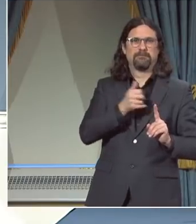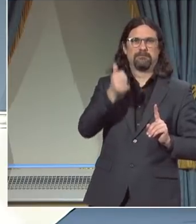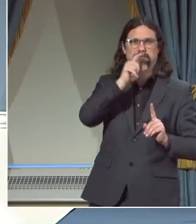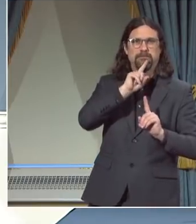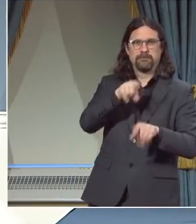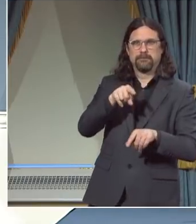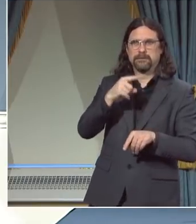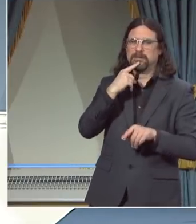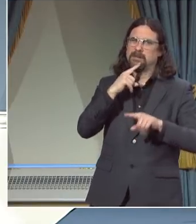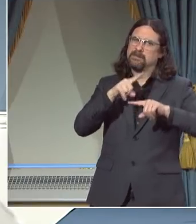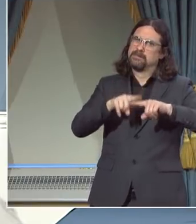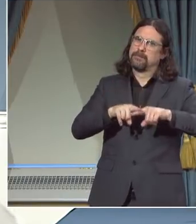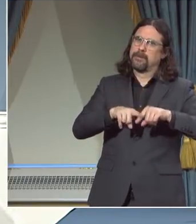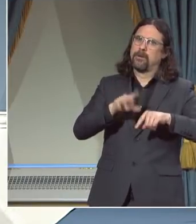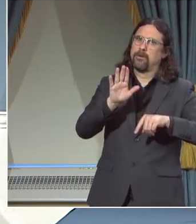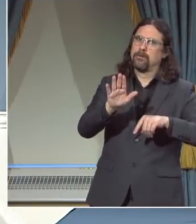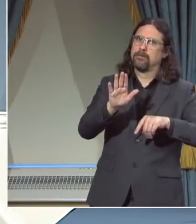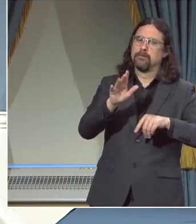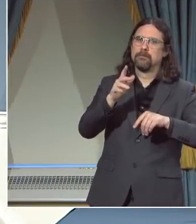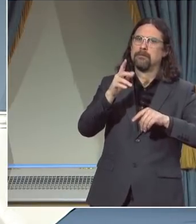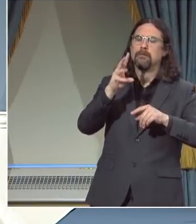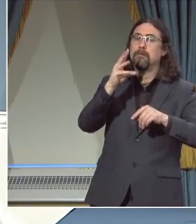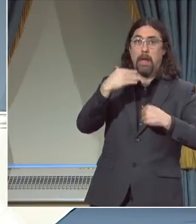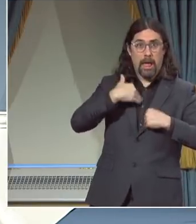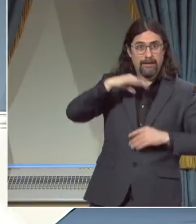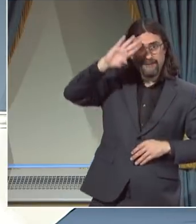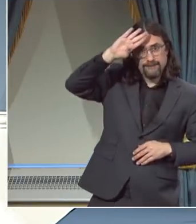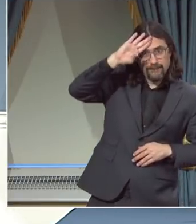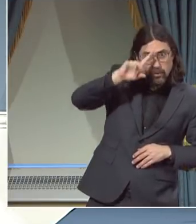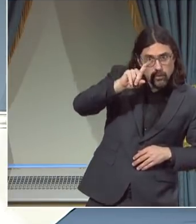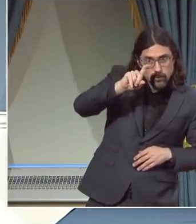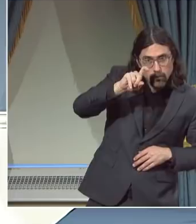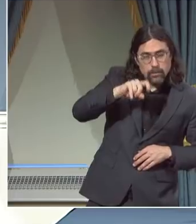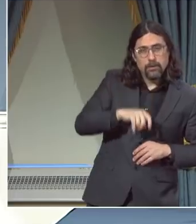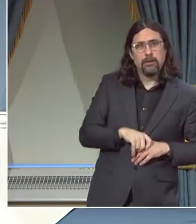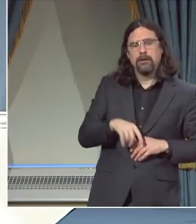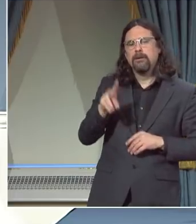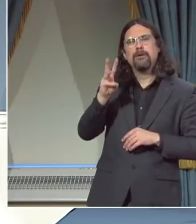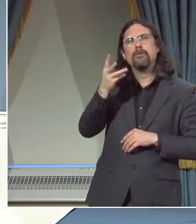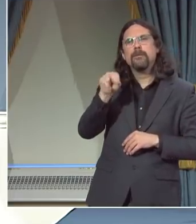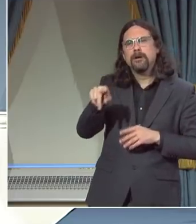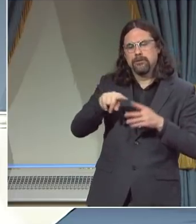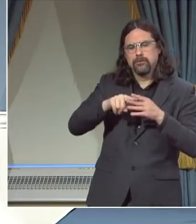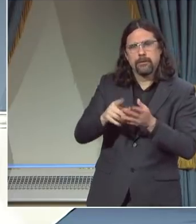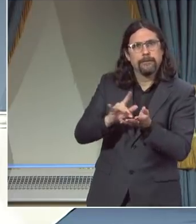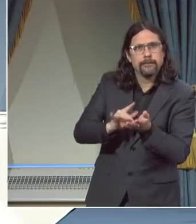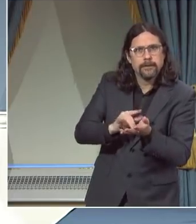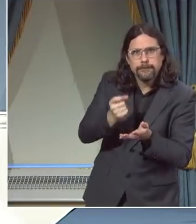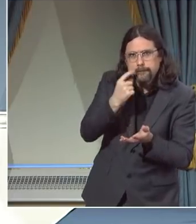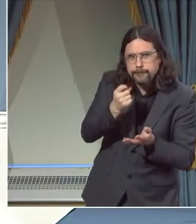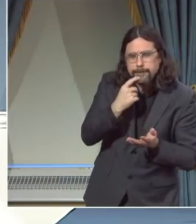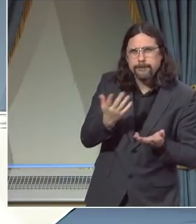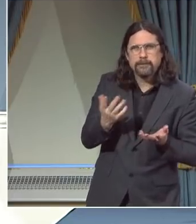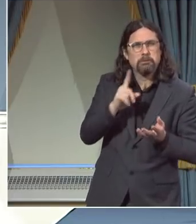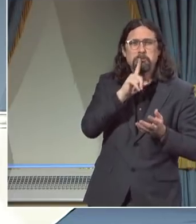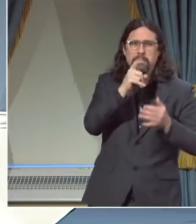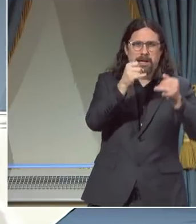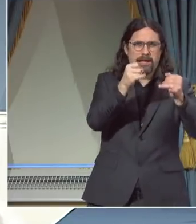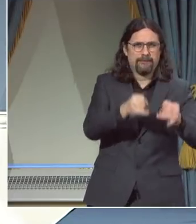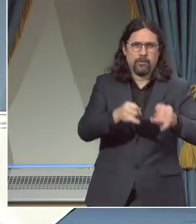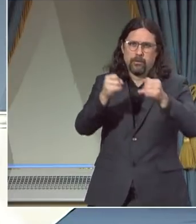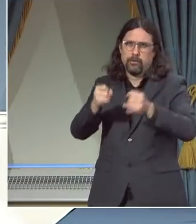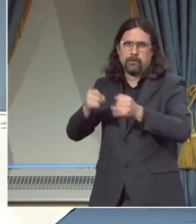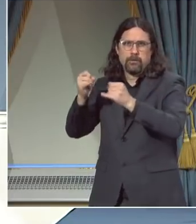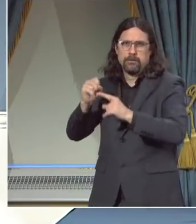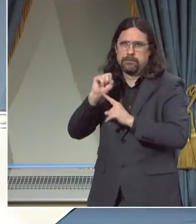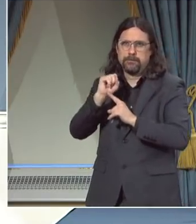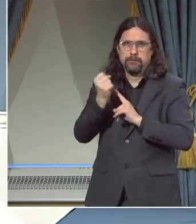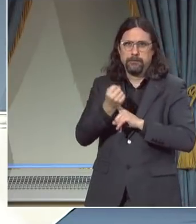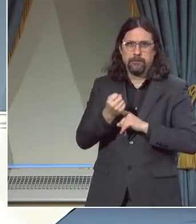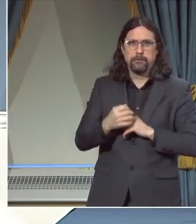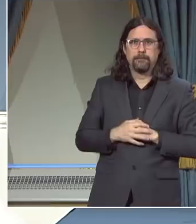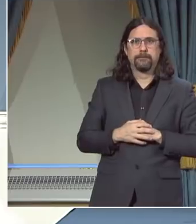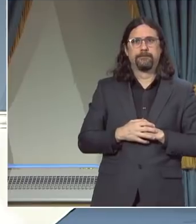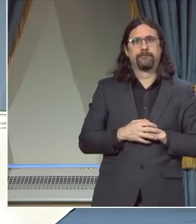A FEVER AND